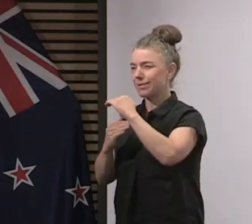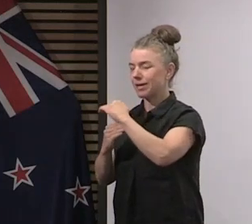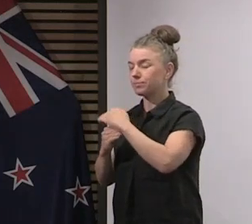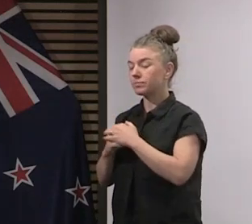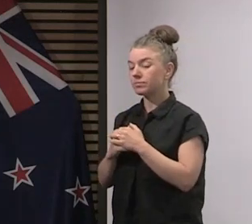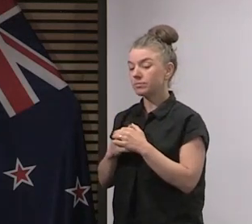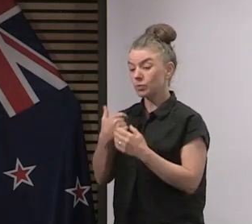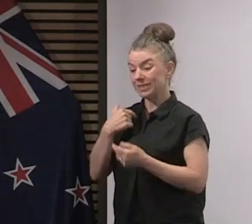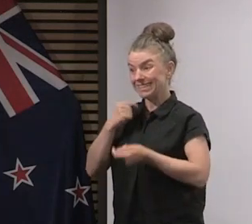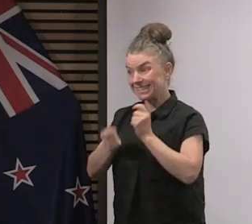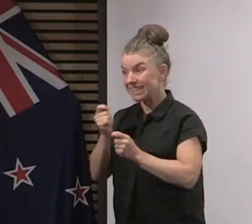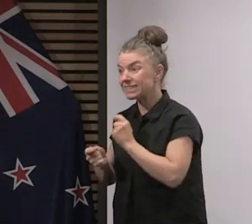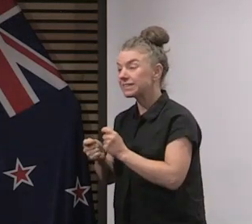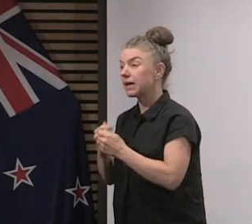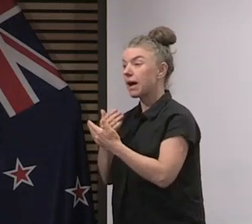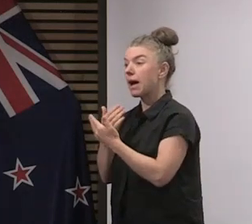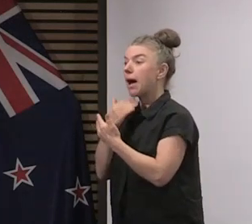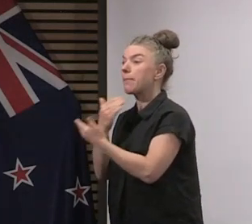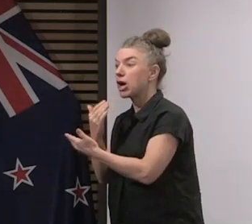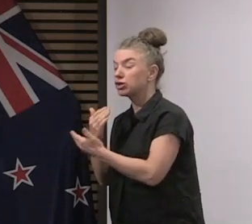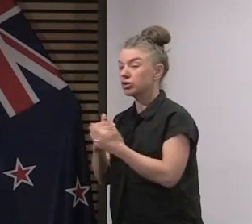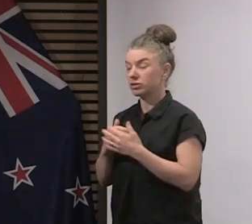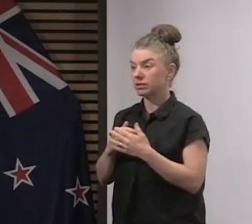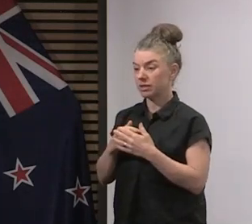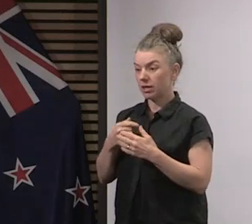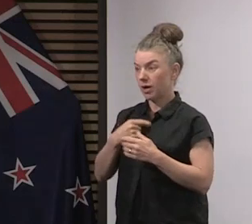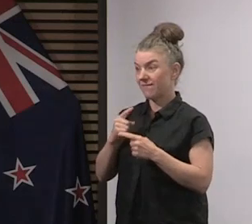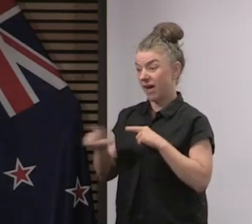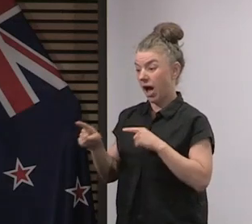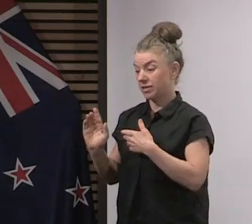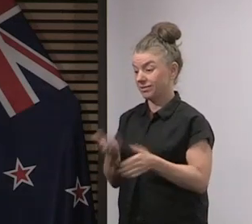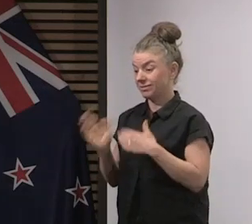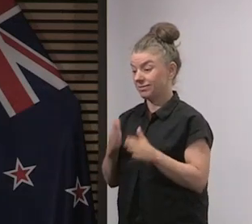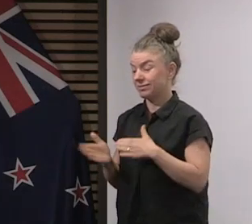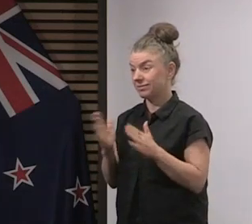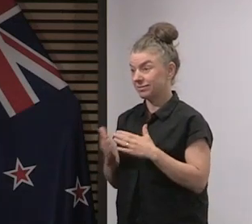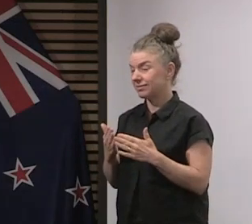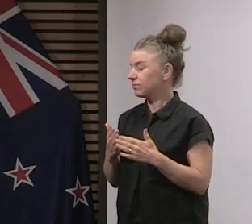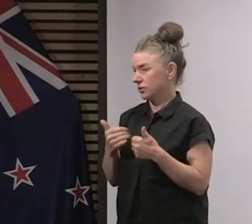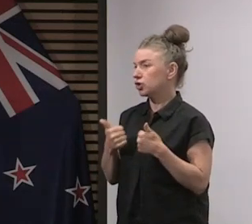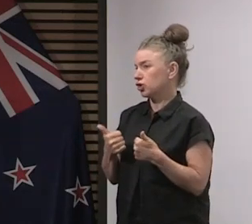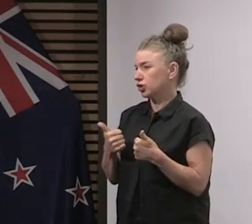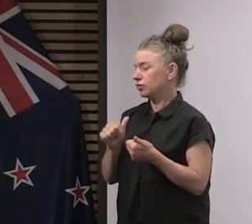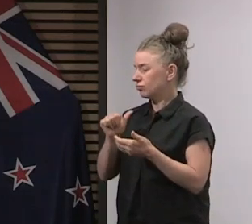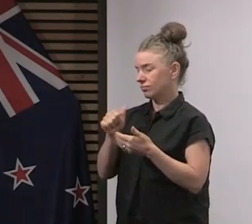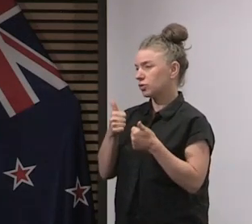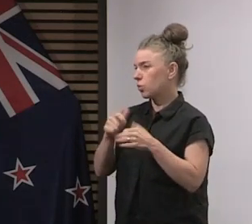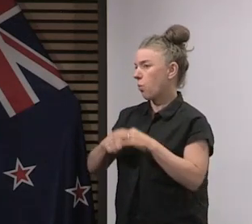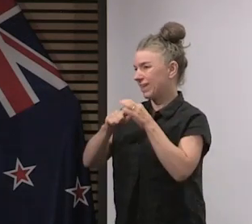starts declining, the rate of new cases. I think the amount of testing we are doing and the rate at which we are doing